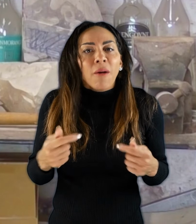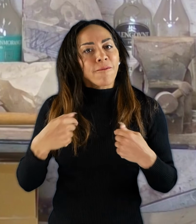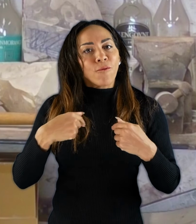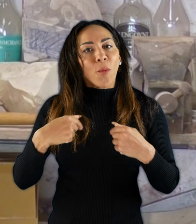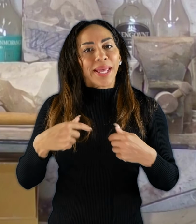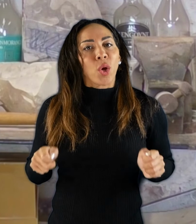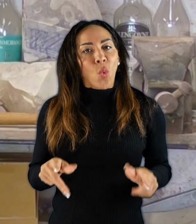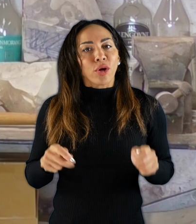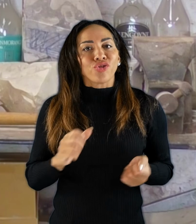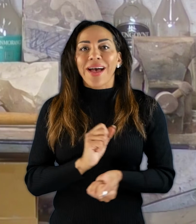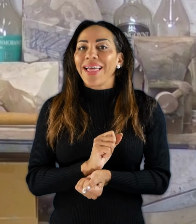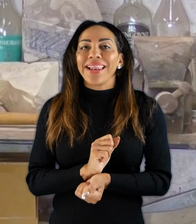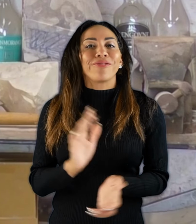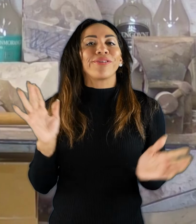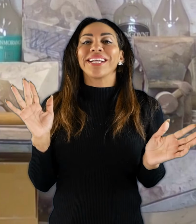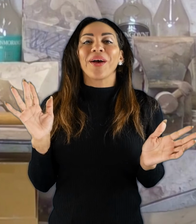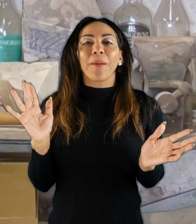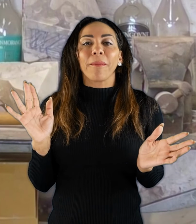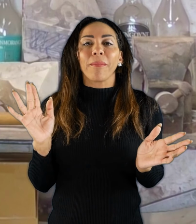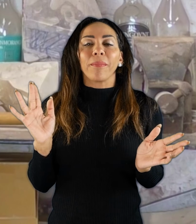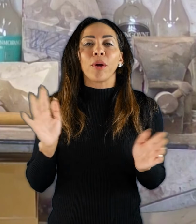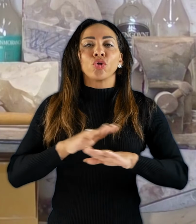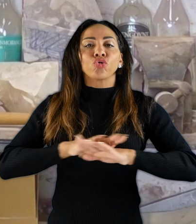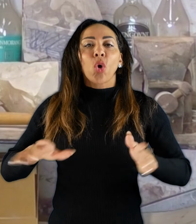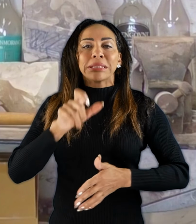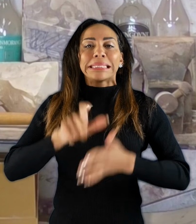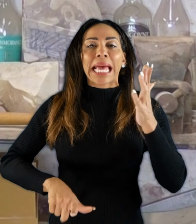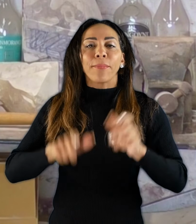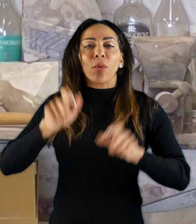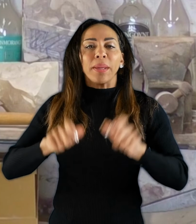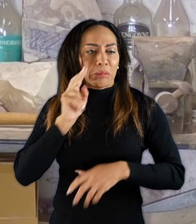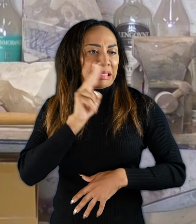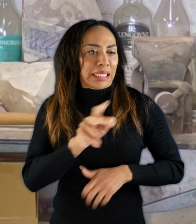But I think for a lot of non-disabled people, they see the wheelchair in a very negative way,